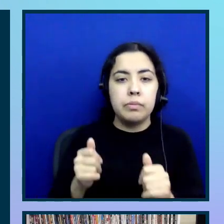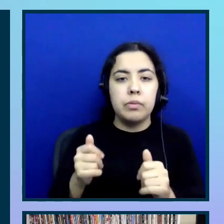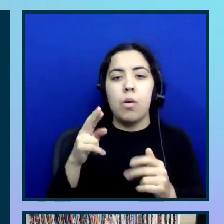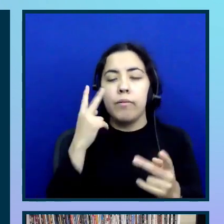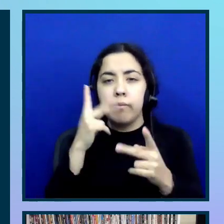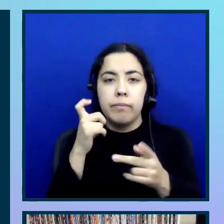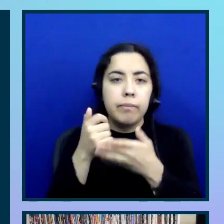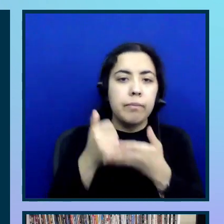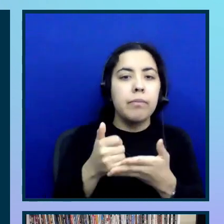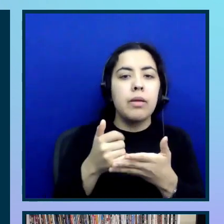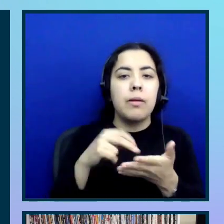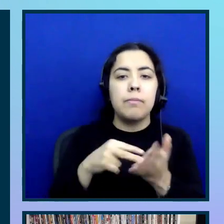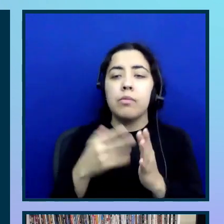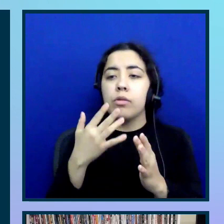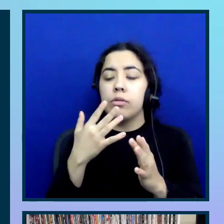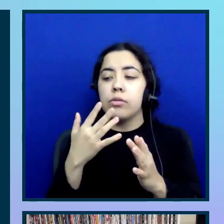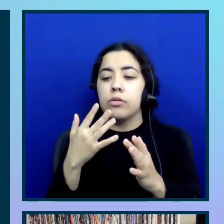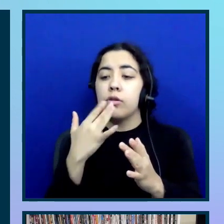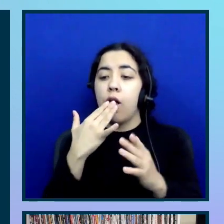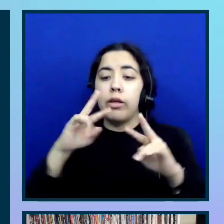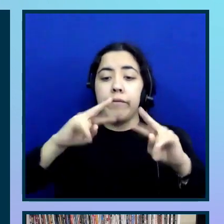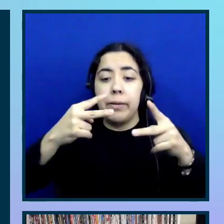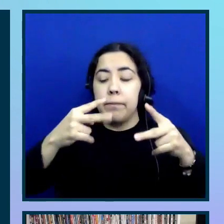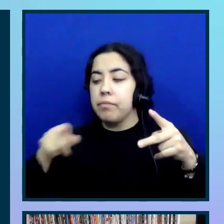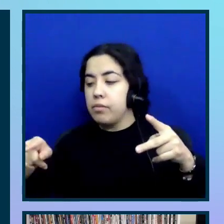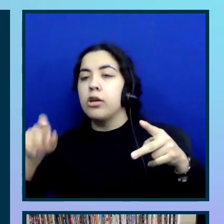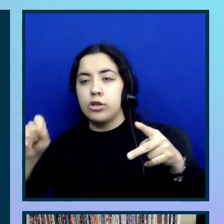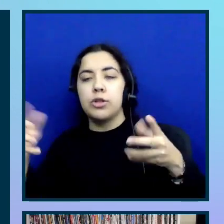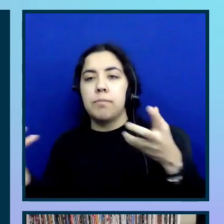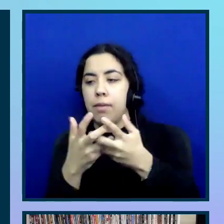when colors are inverted, and the reduced motion setting.